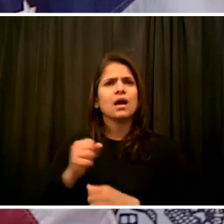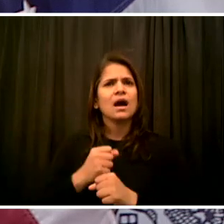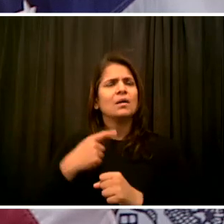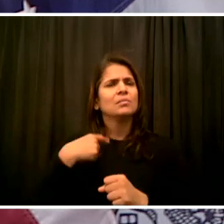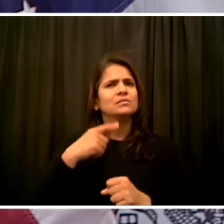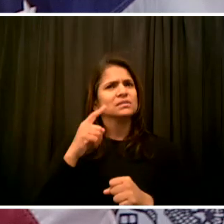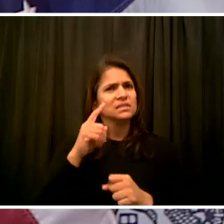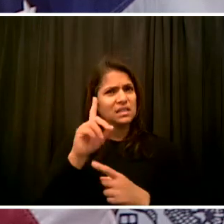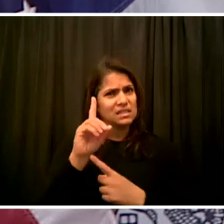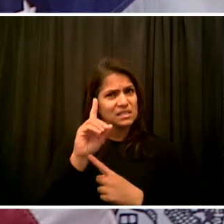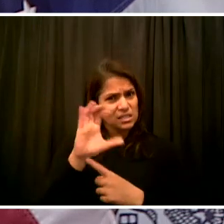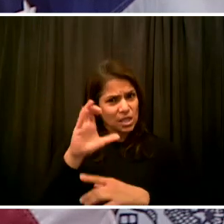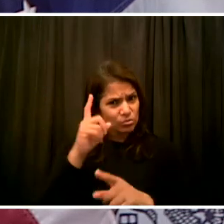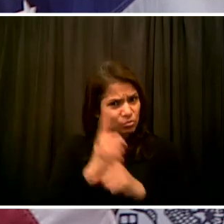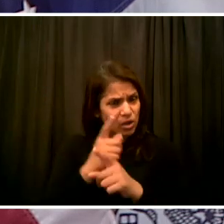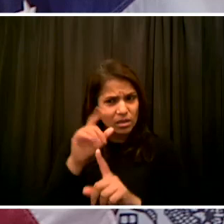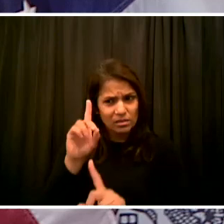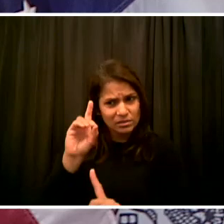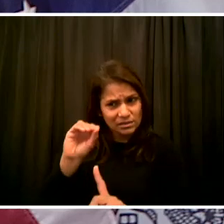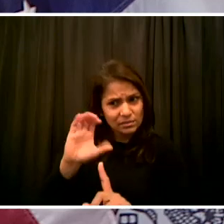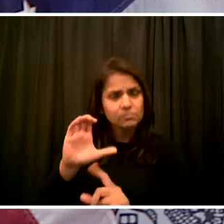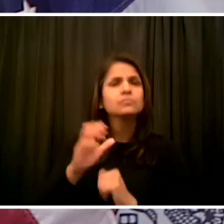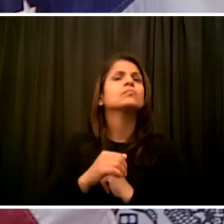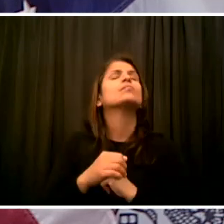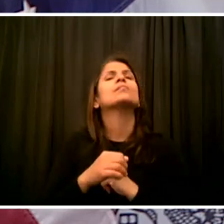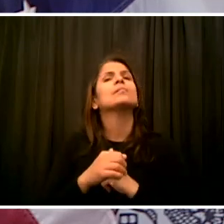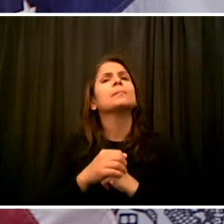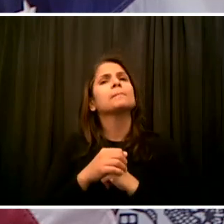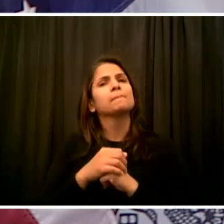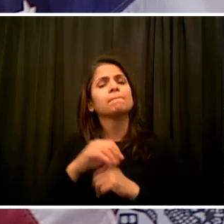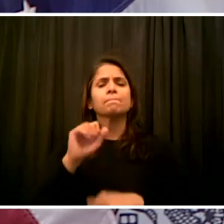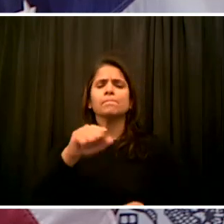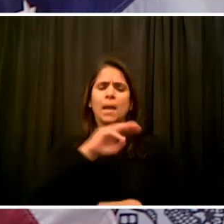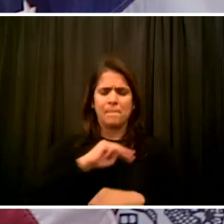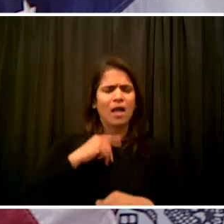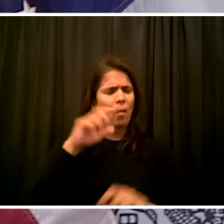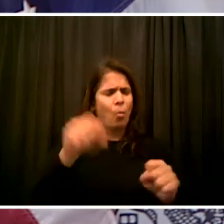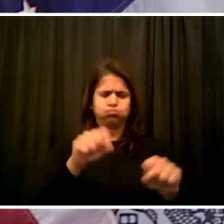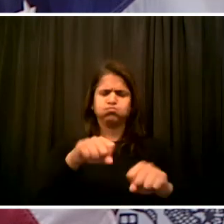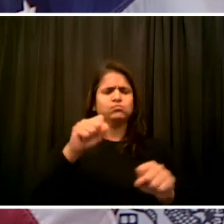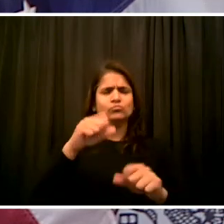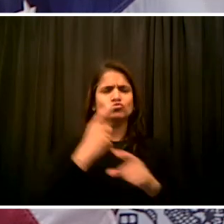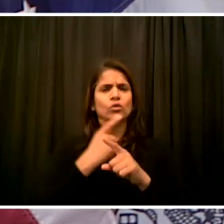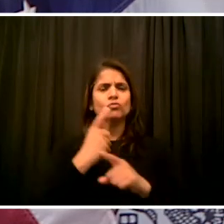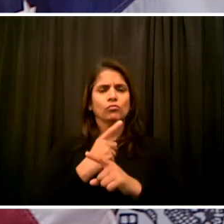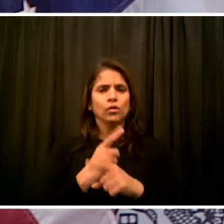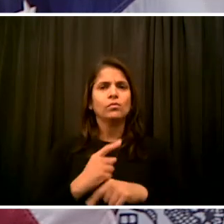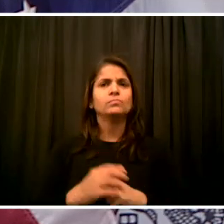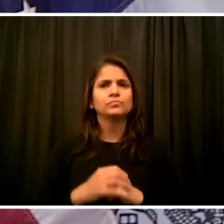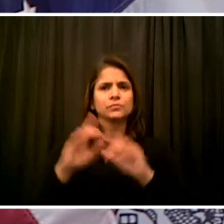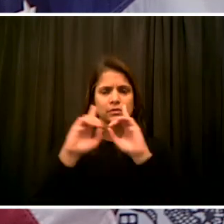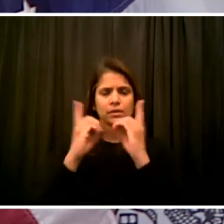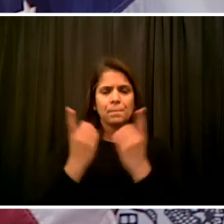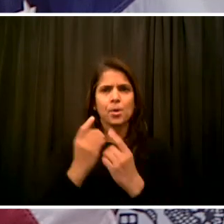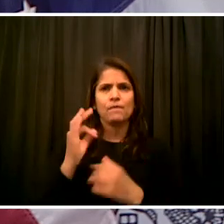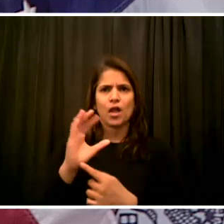BELVIEE IHRDEA D.O.C., SO I WANT TO MAKE SURE WE'RE NOT MISHEARING HERE. D.O.C. --